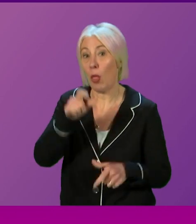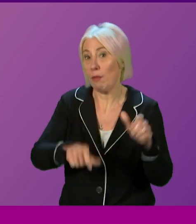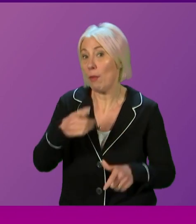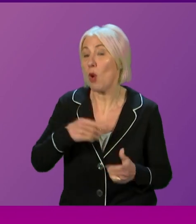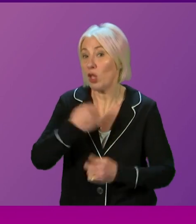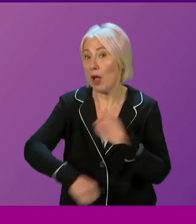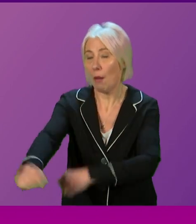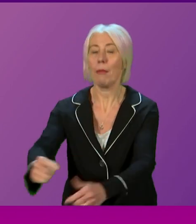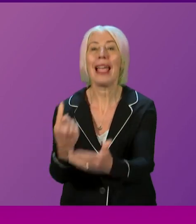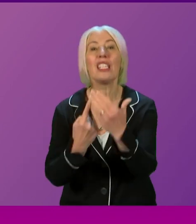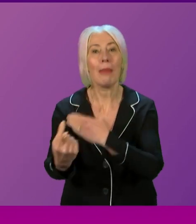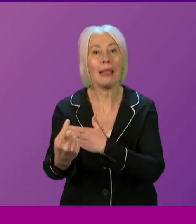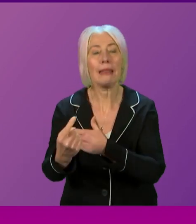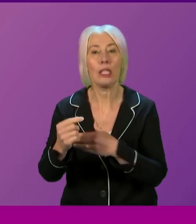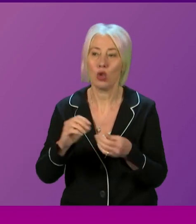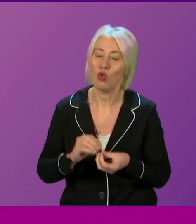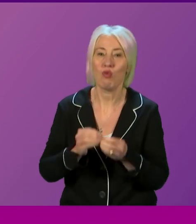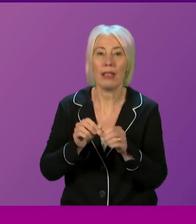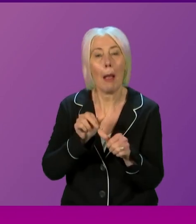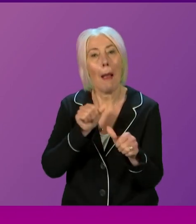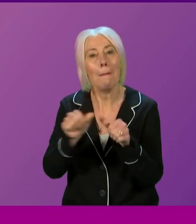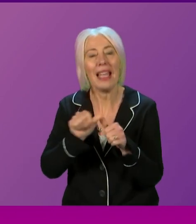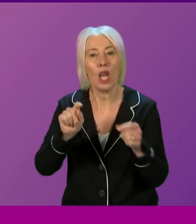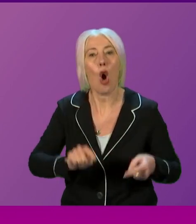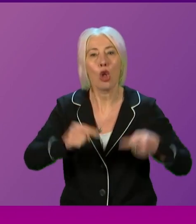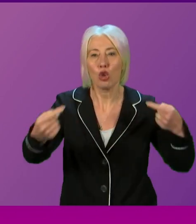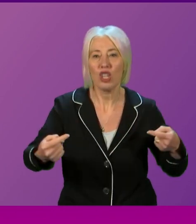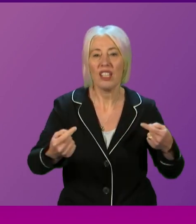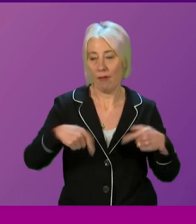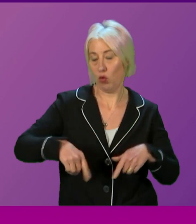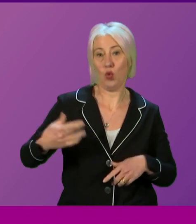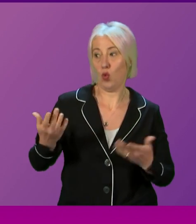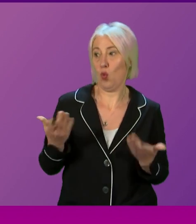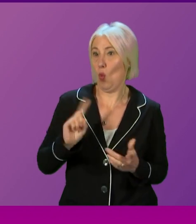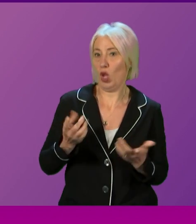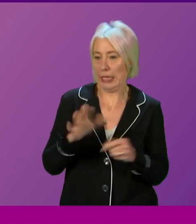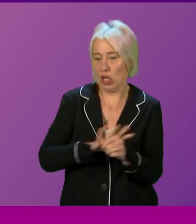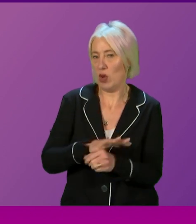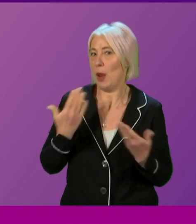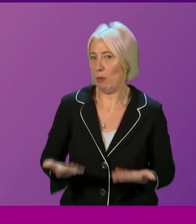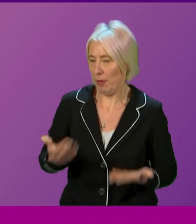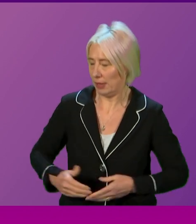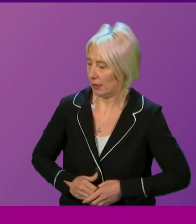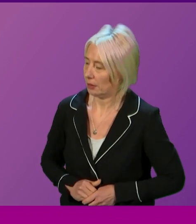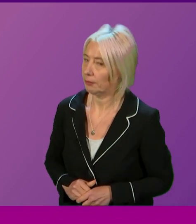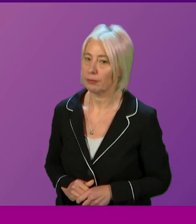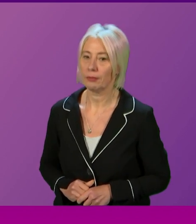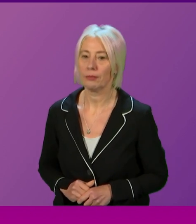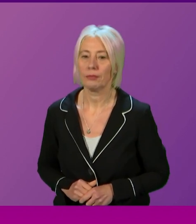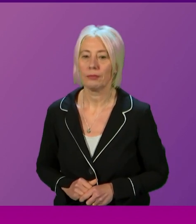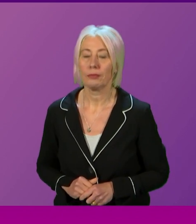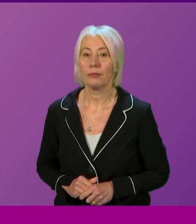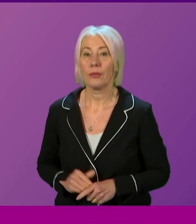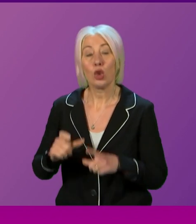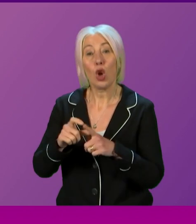and build a much better alternative to what we have now.